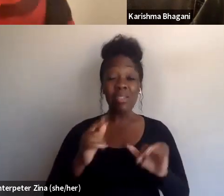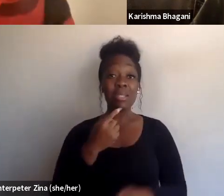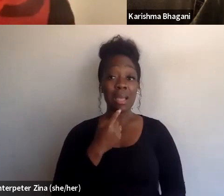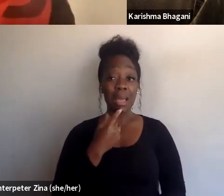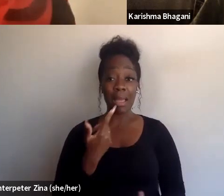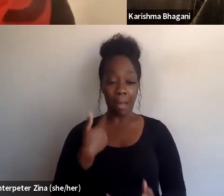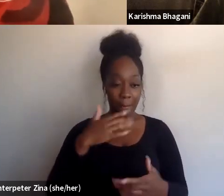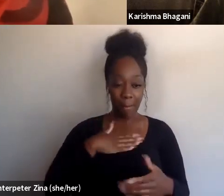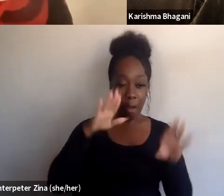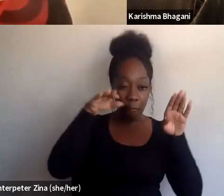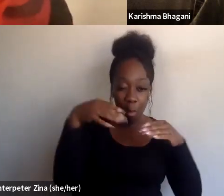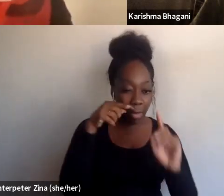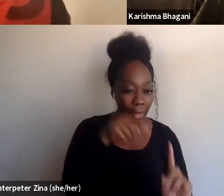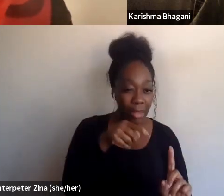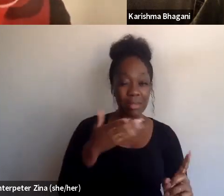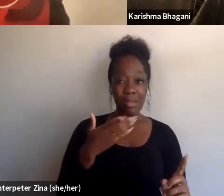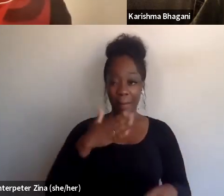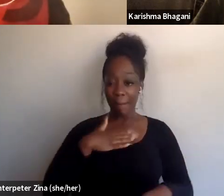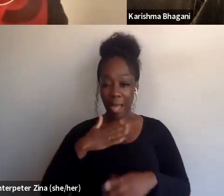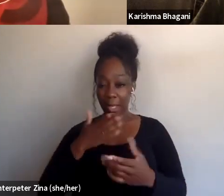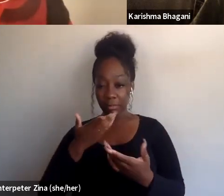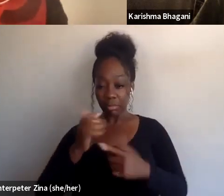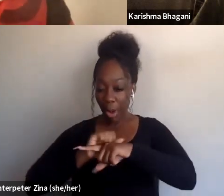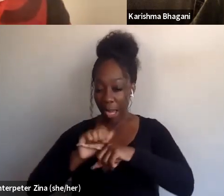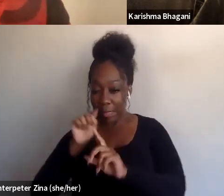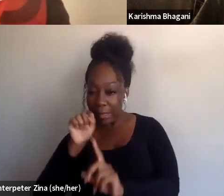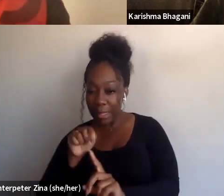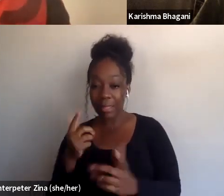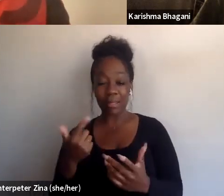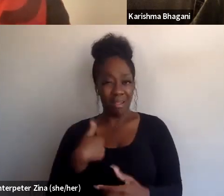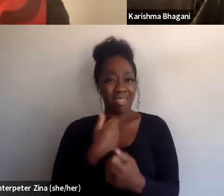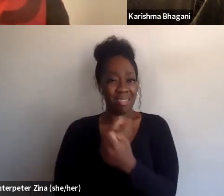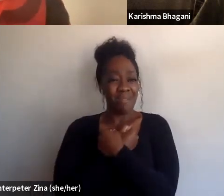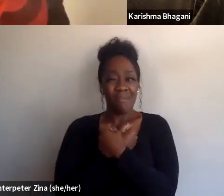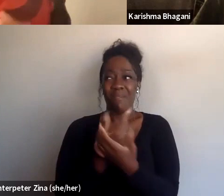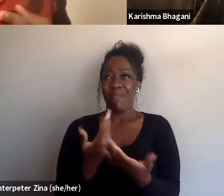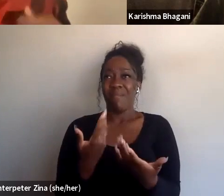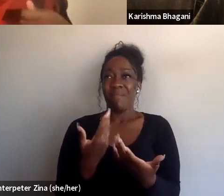this is my practice, you know. I would still try and love to engage in how